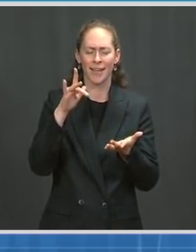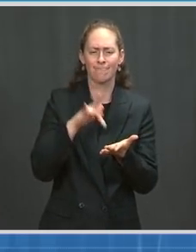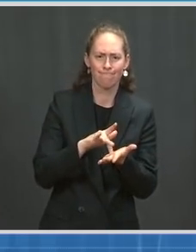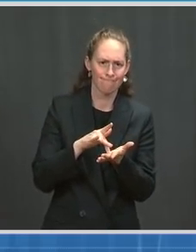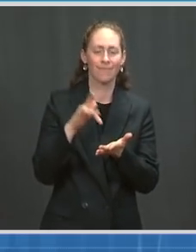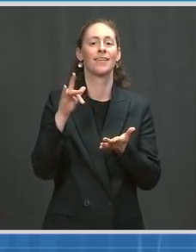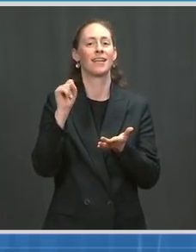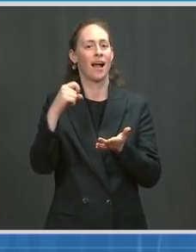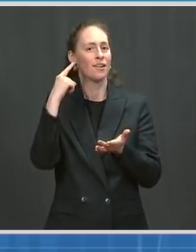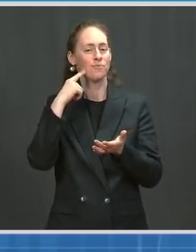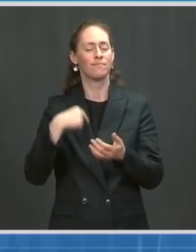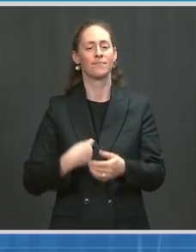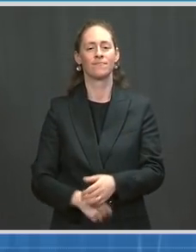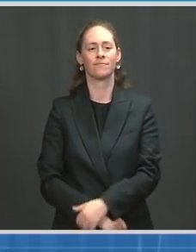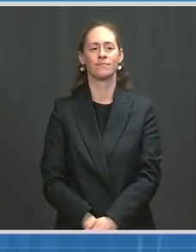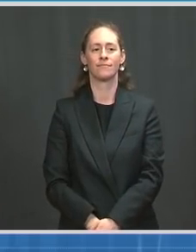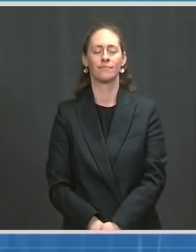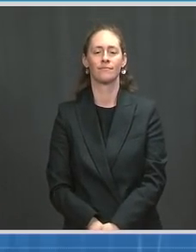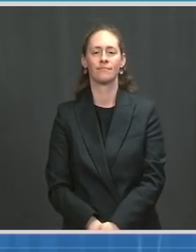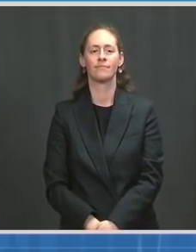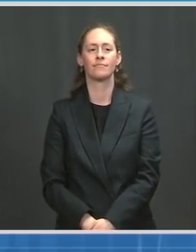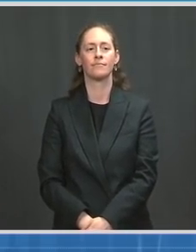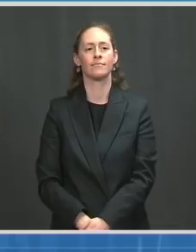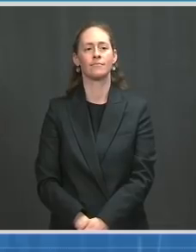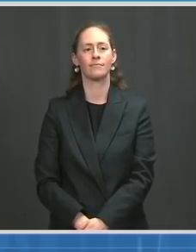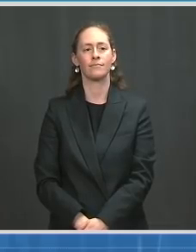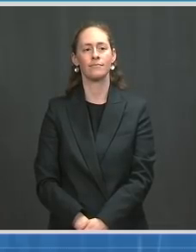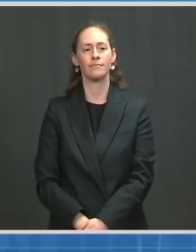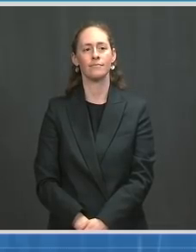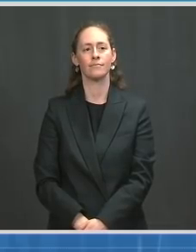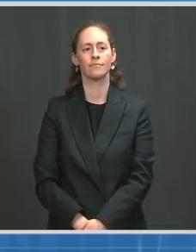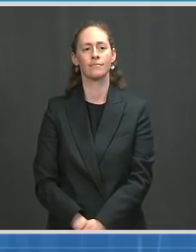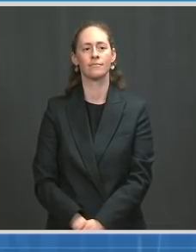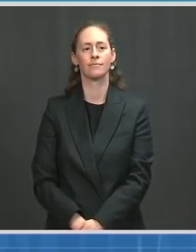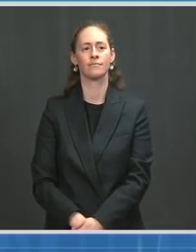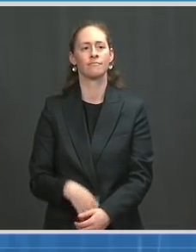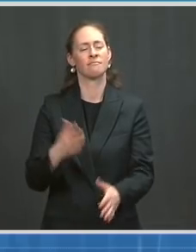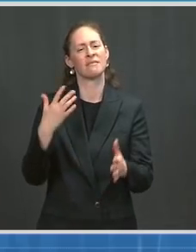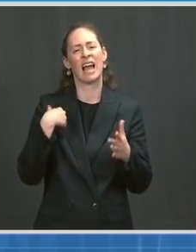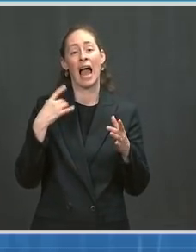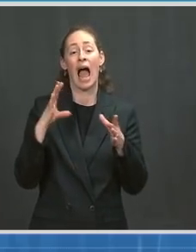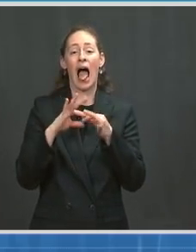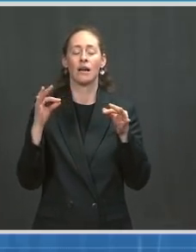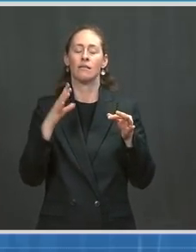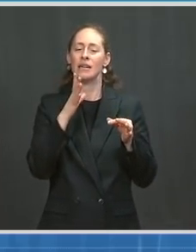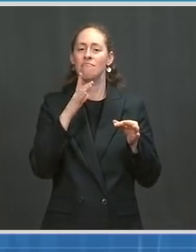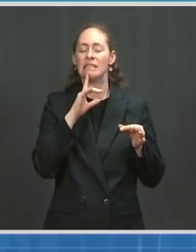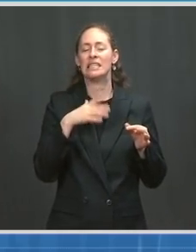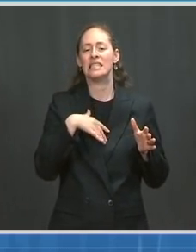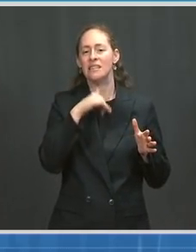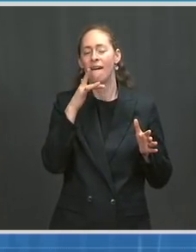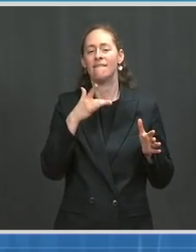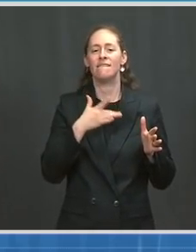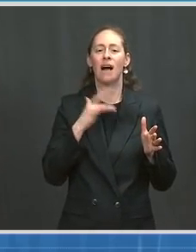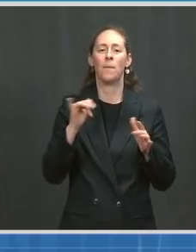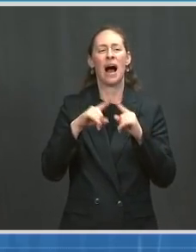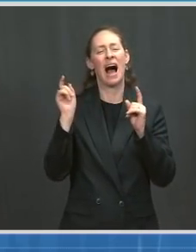and I kind of hate to bring this up, but I really have -- feel like I have to. I don't know if you guys saw this viral video from Ricky Schroder earlier in the week,